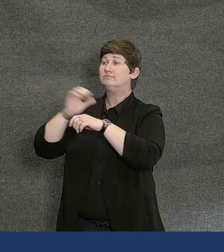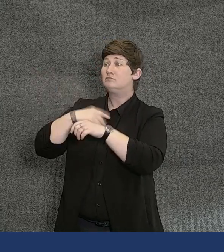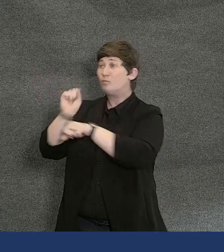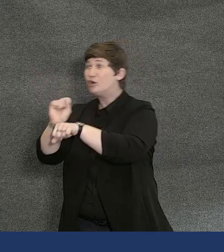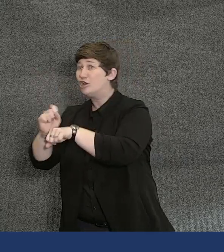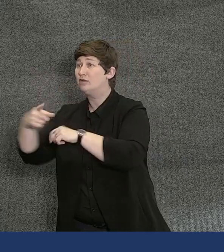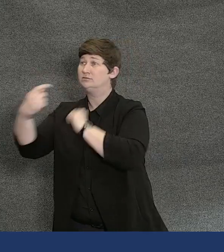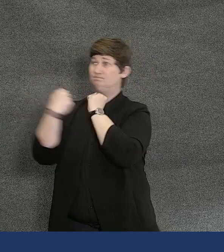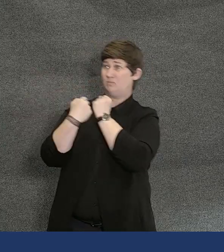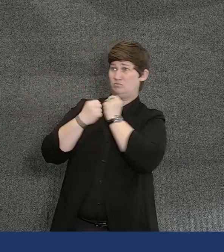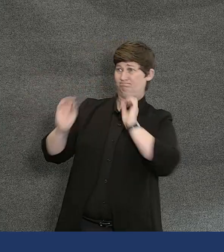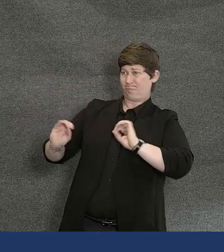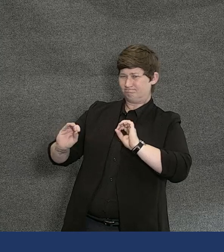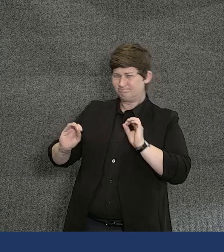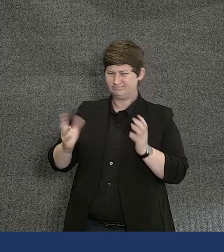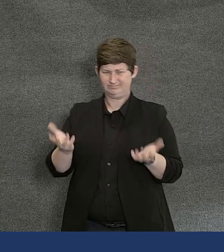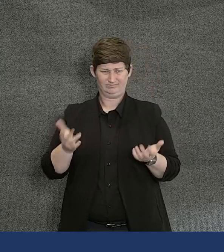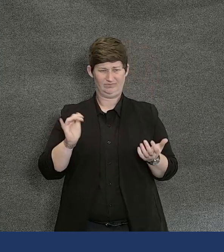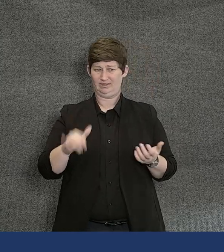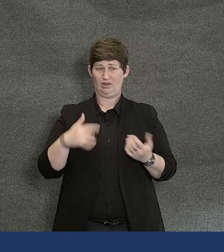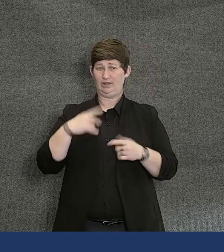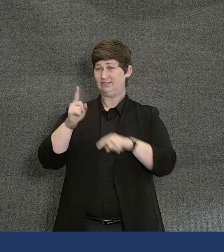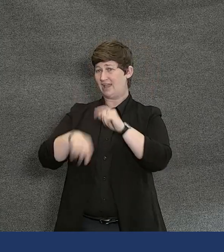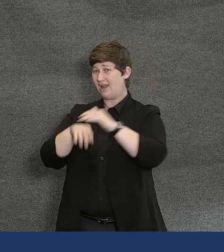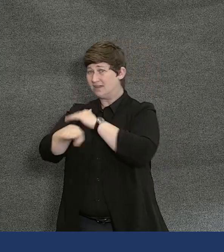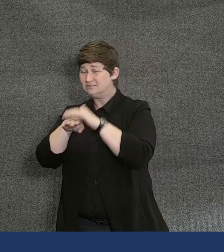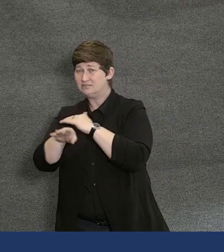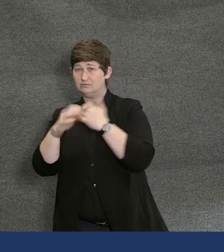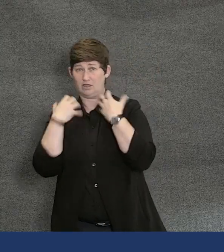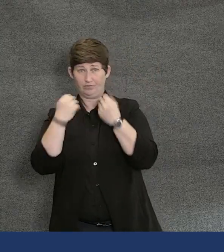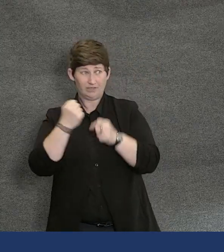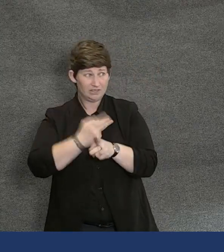be able to access health care because our health care is